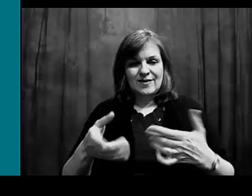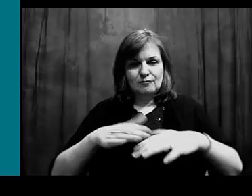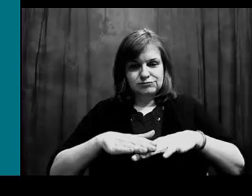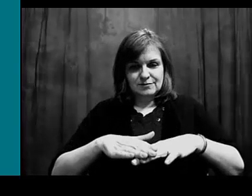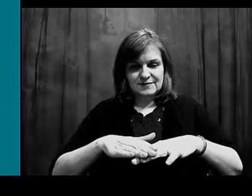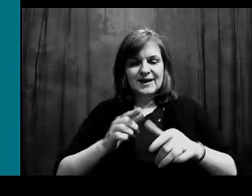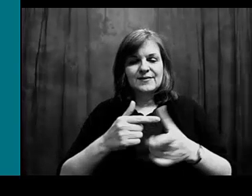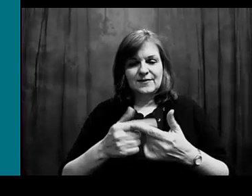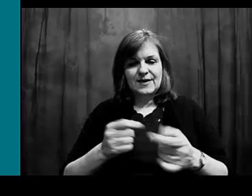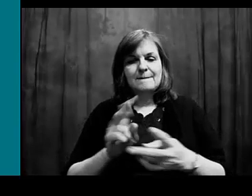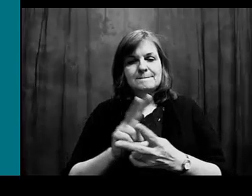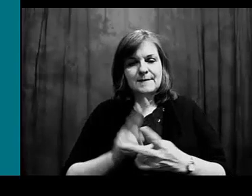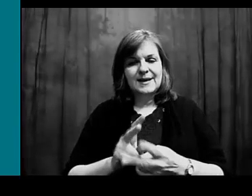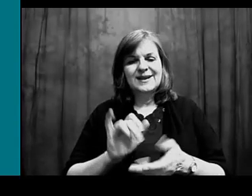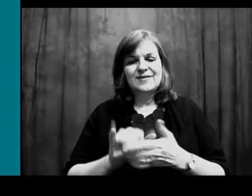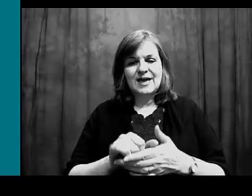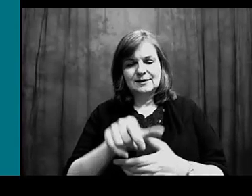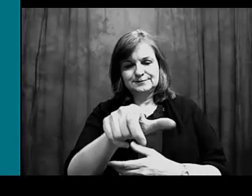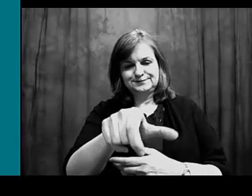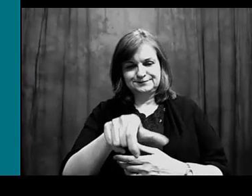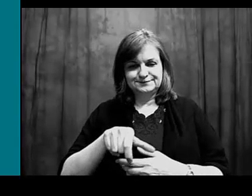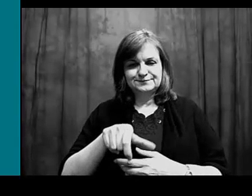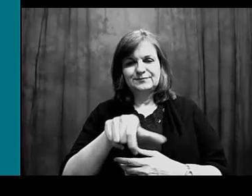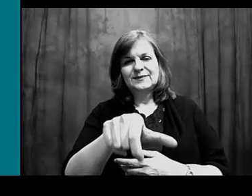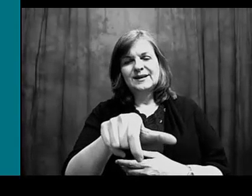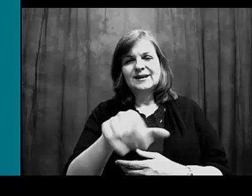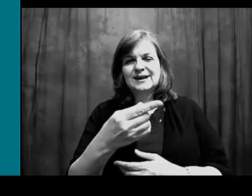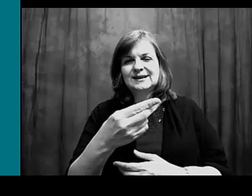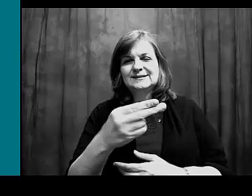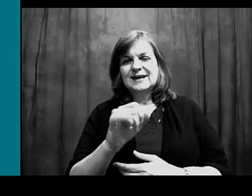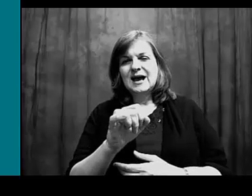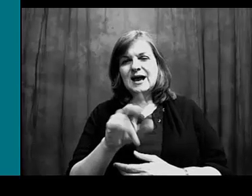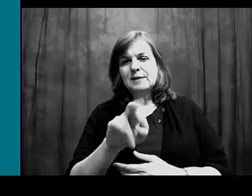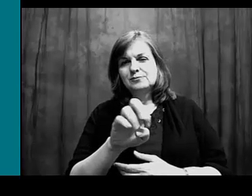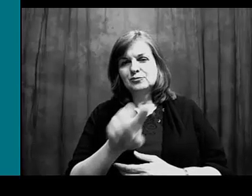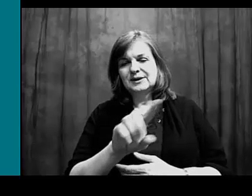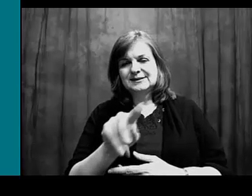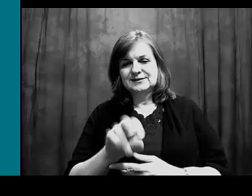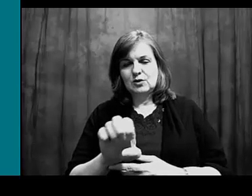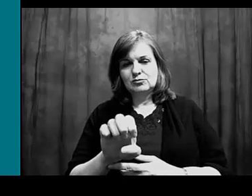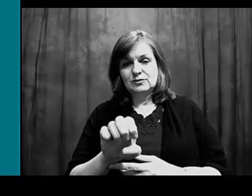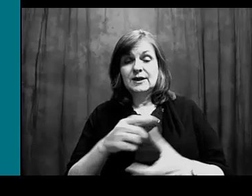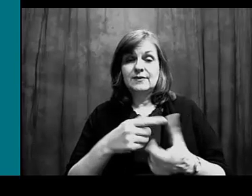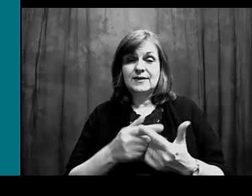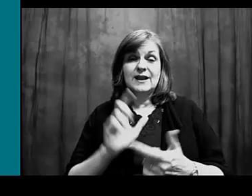that mating border has now started to be maintained as a hybrid zone meaning eventually